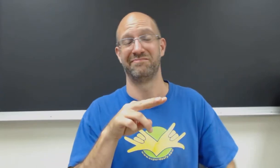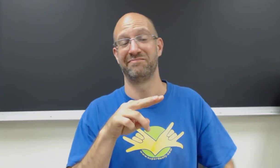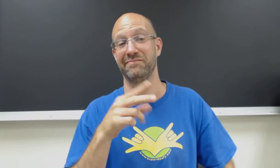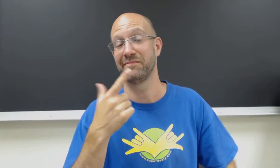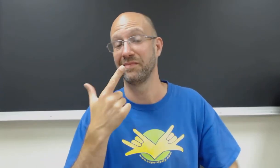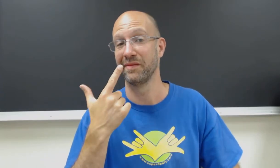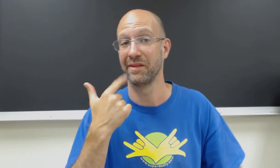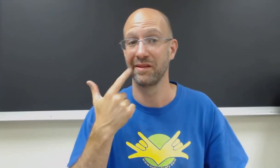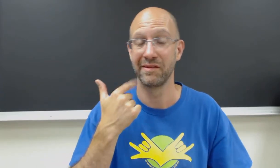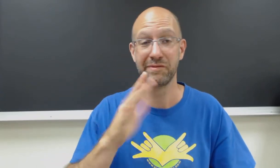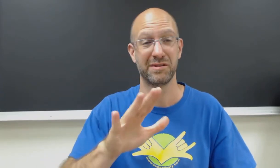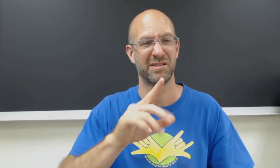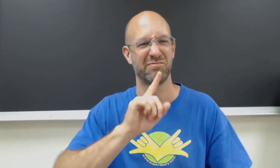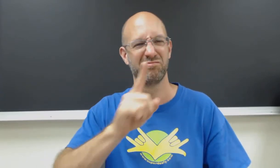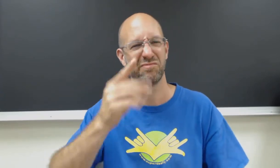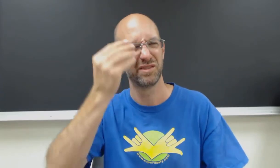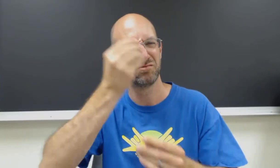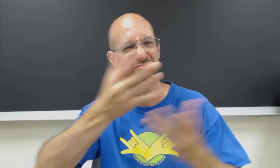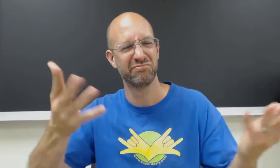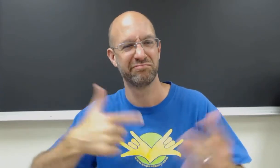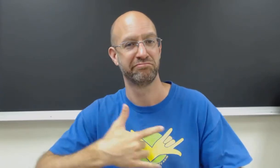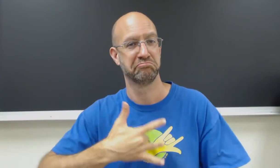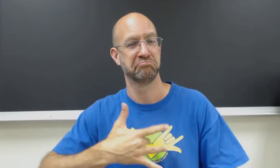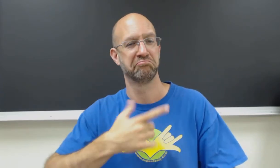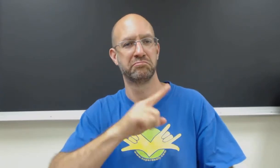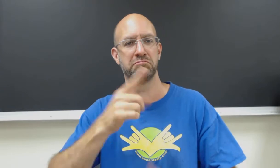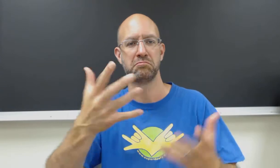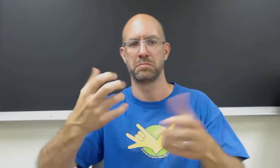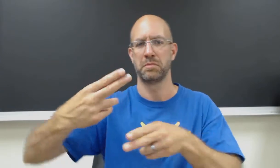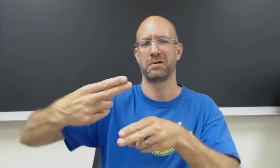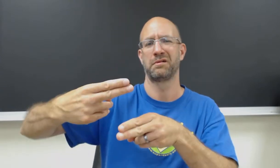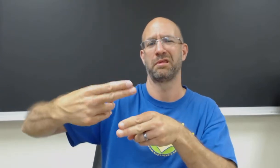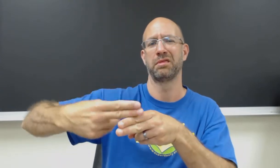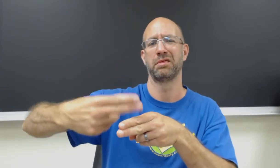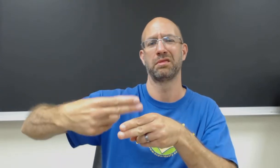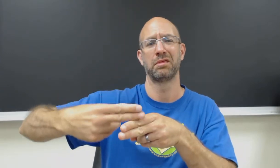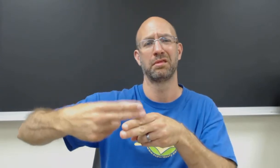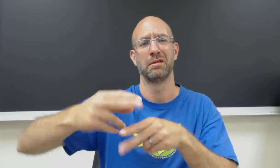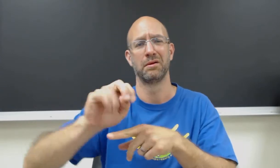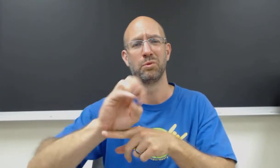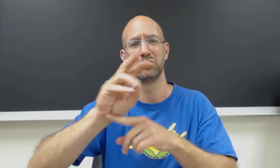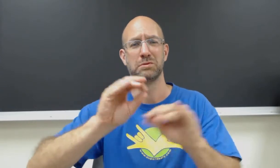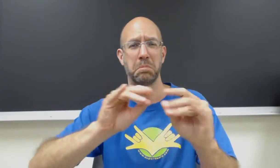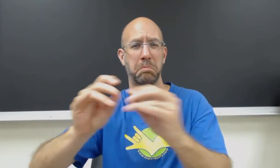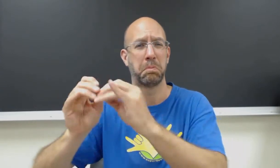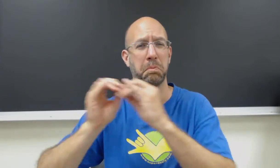I just laughed at him. I feel that he just wants his name in the news.